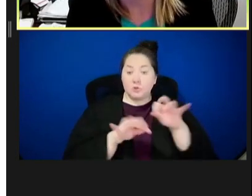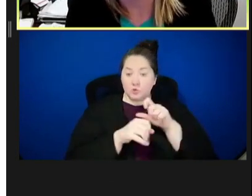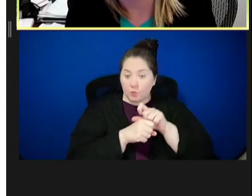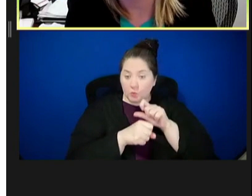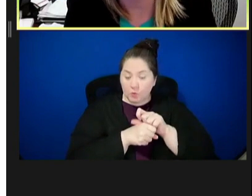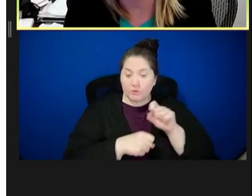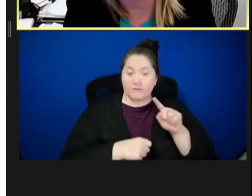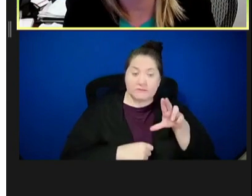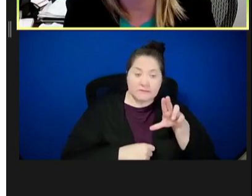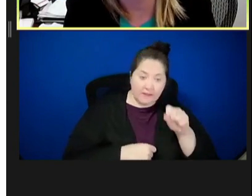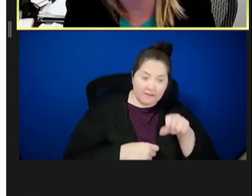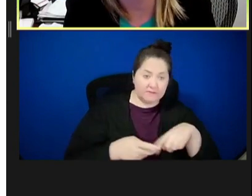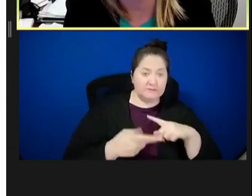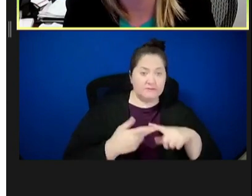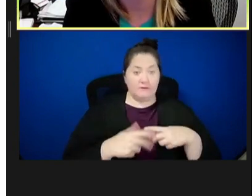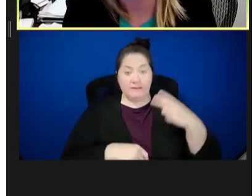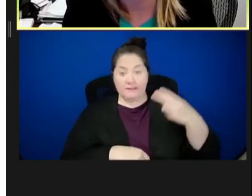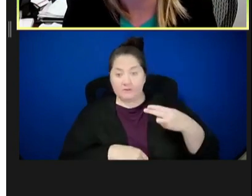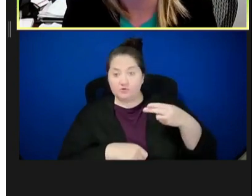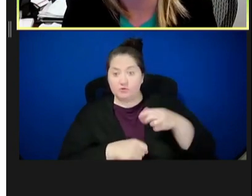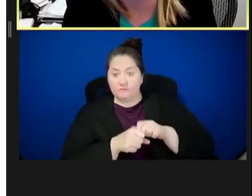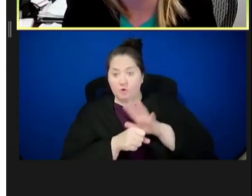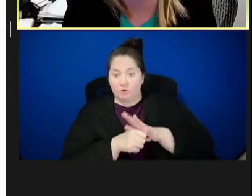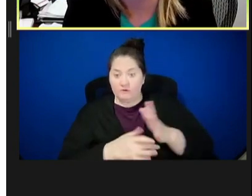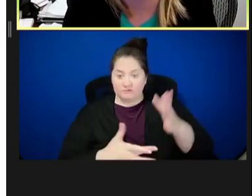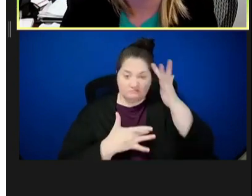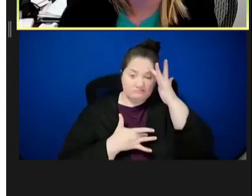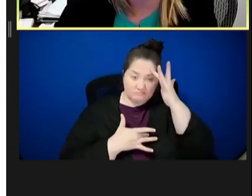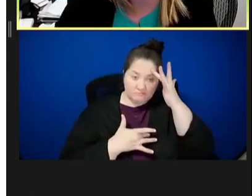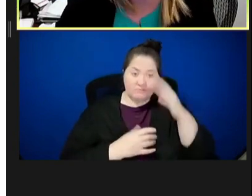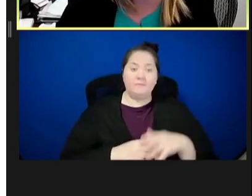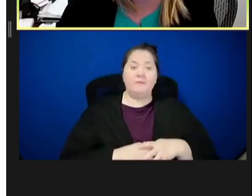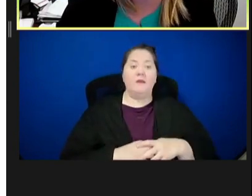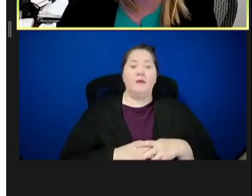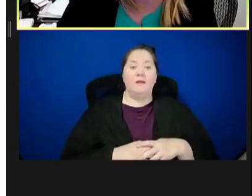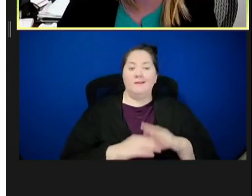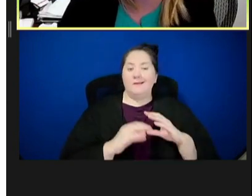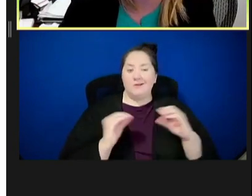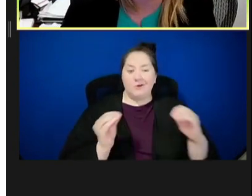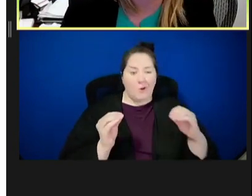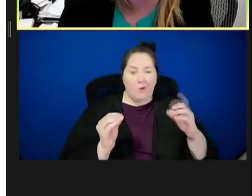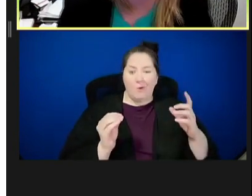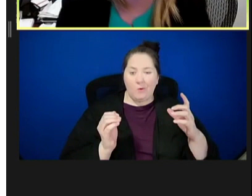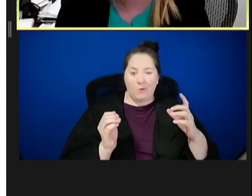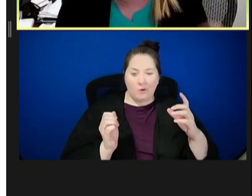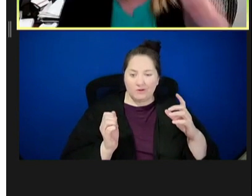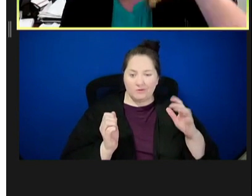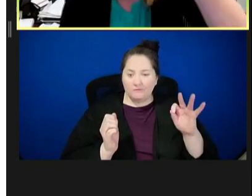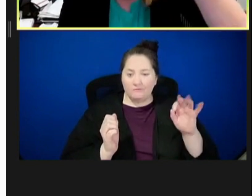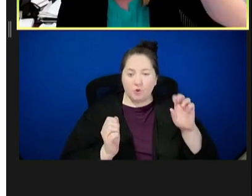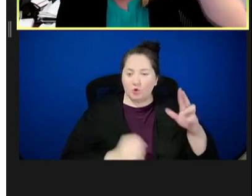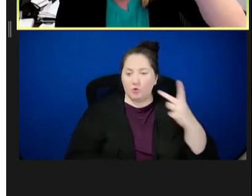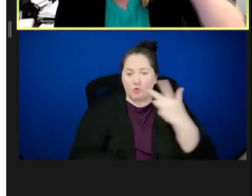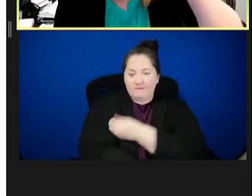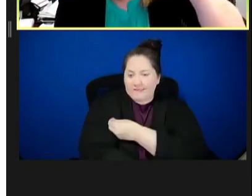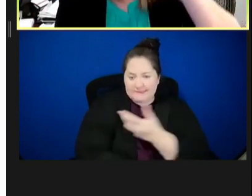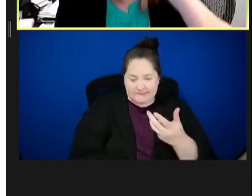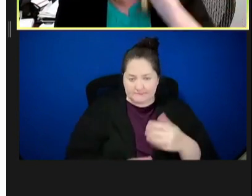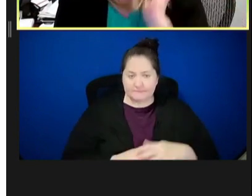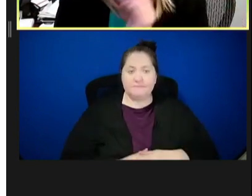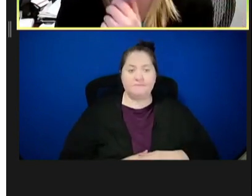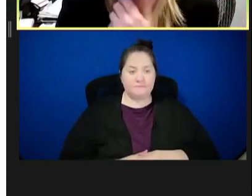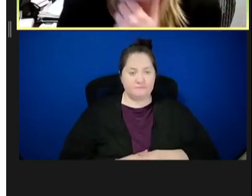having a history of COVID-19 and having no prior seasonal flu vaccine. Those factors